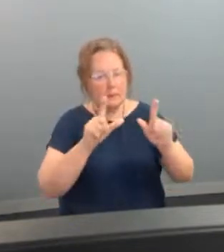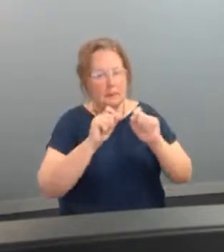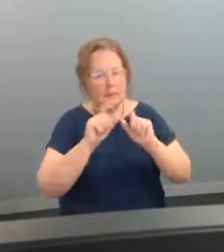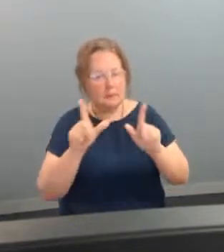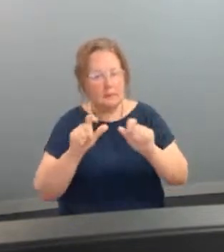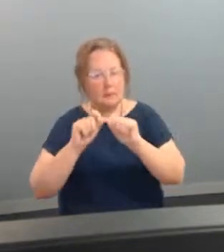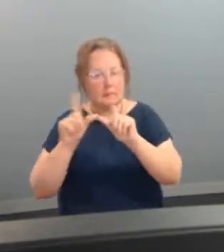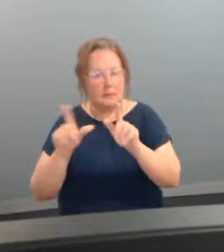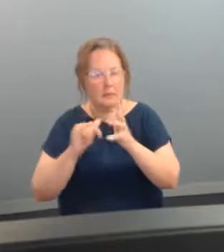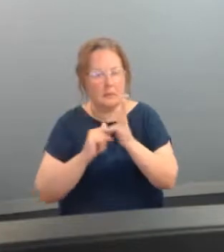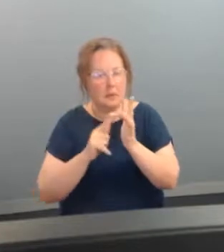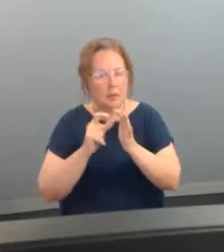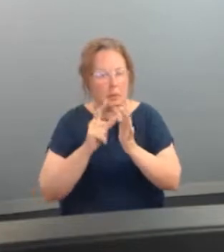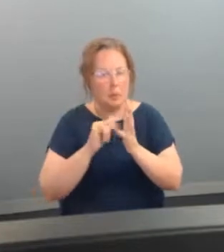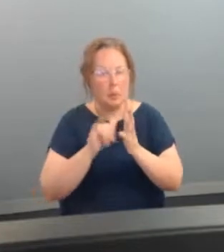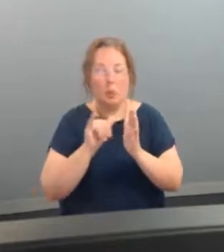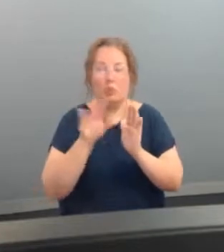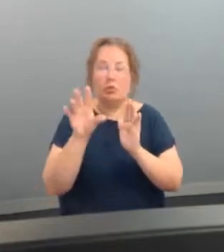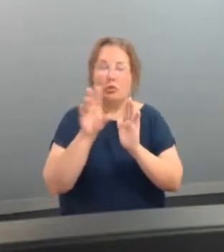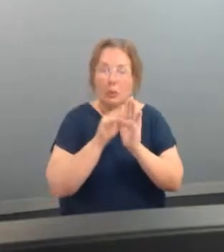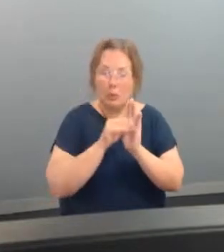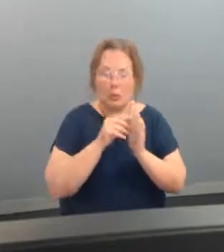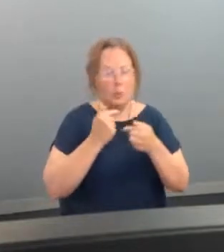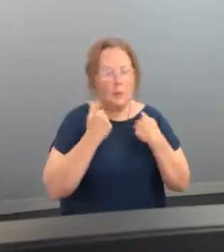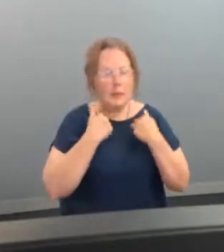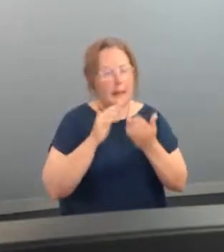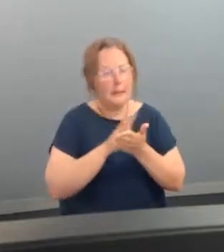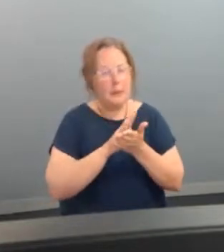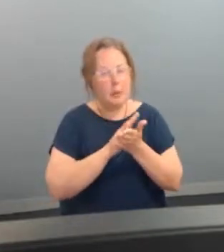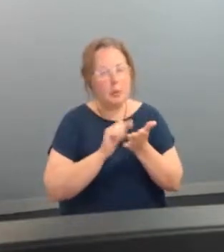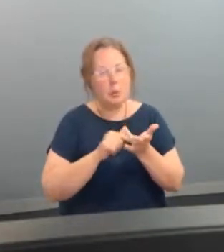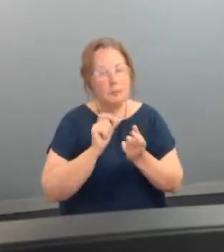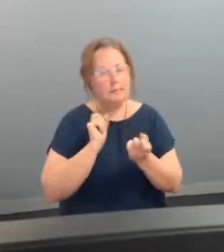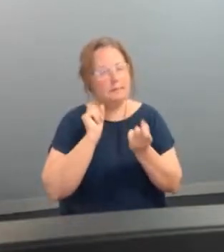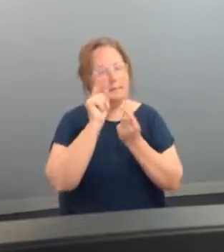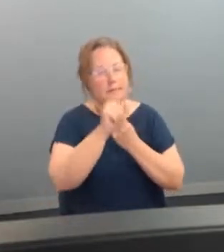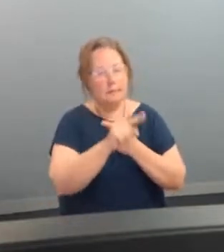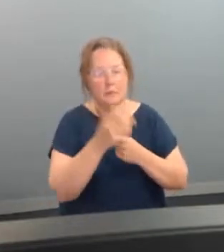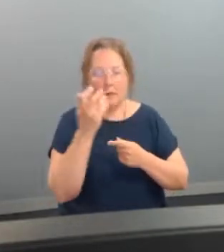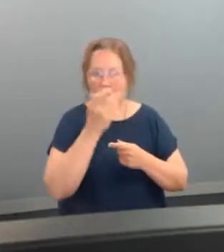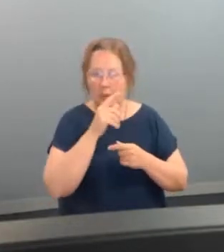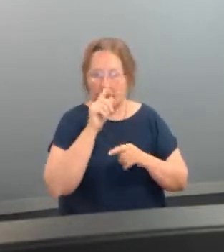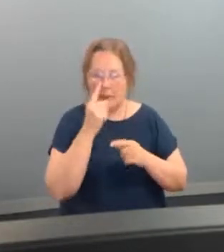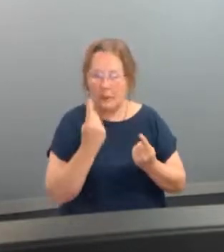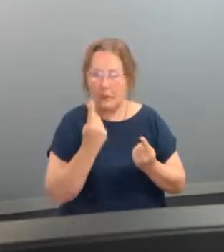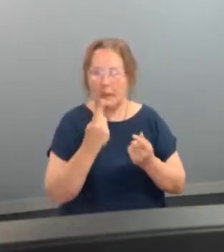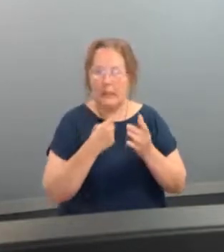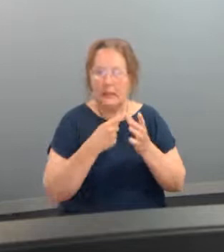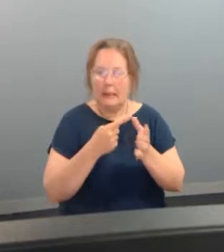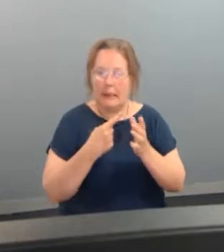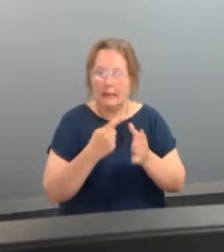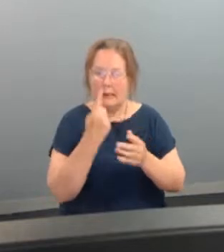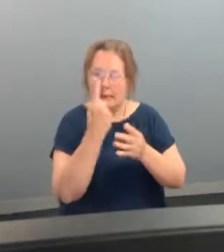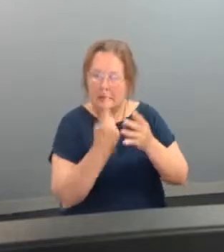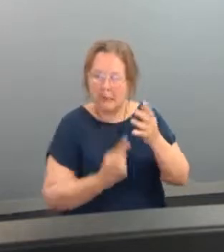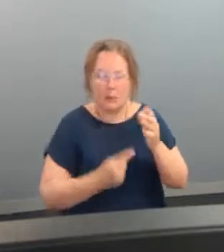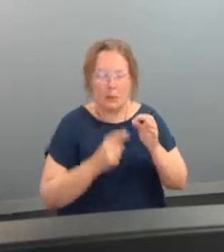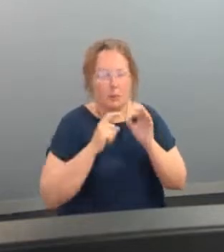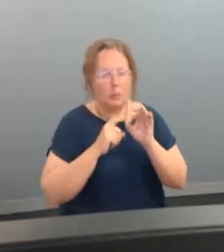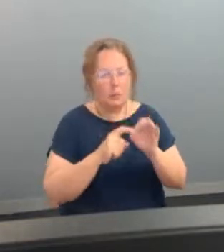be sending out the slides from today and if people need the recording as well, we are happy to. But finally -